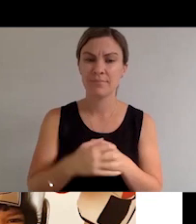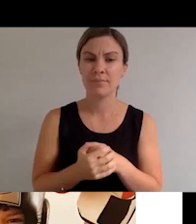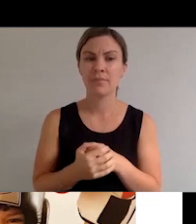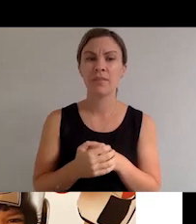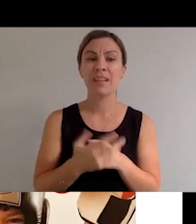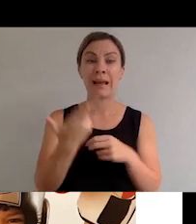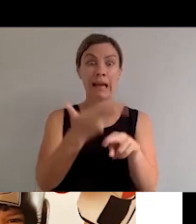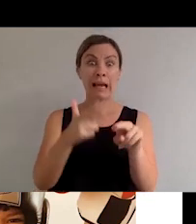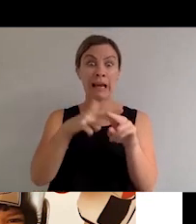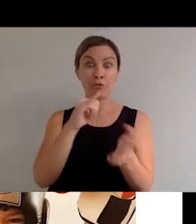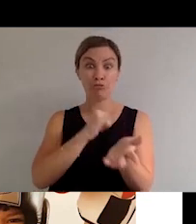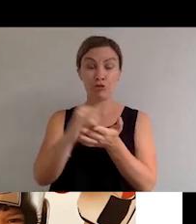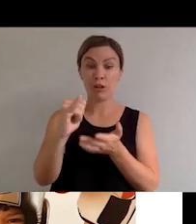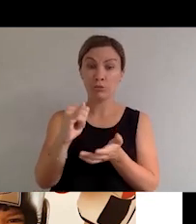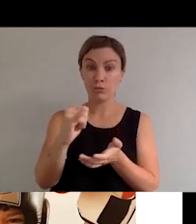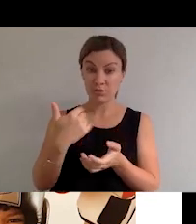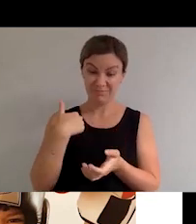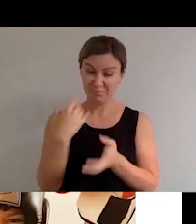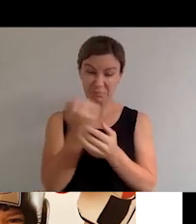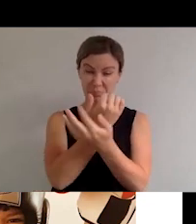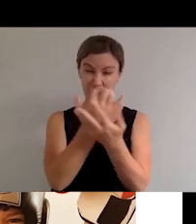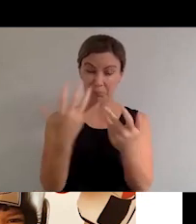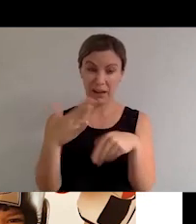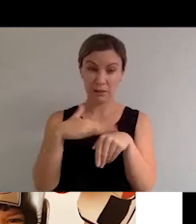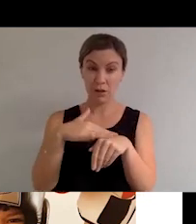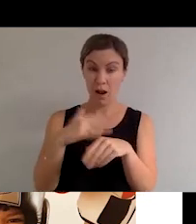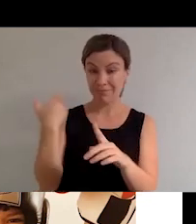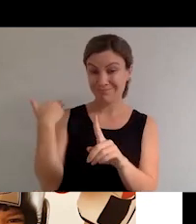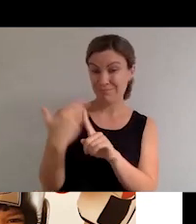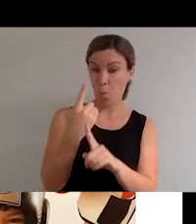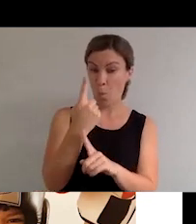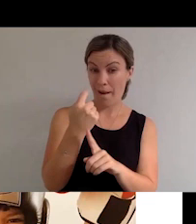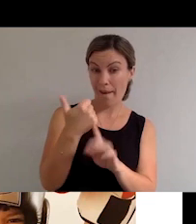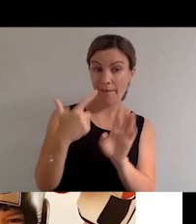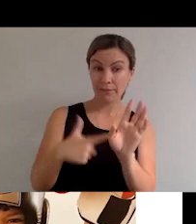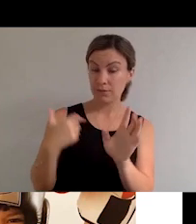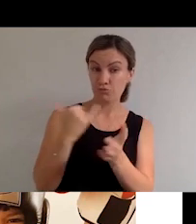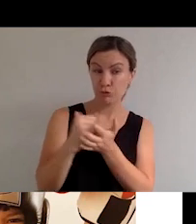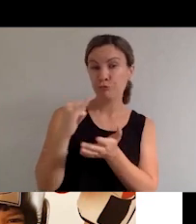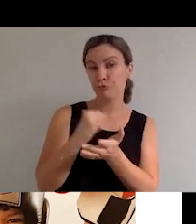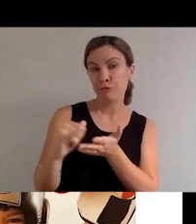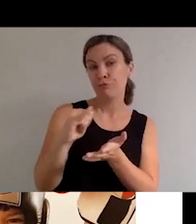I have been rejected so many times in the last 18 months for things I knew I was eligible for. I feel like prior to the pandemic that